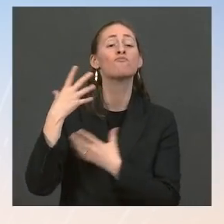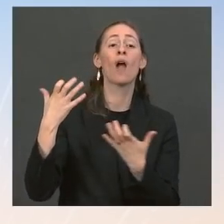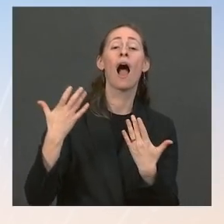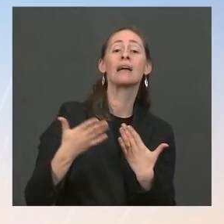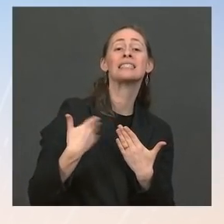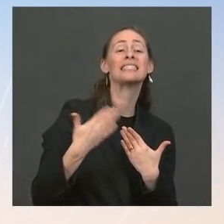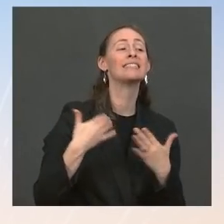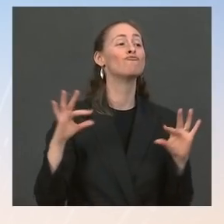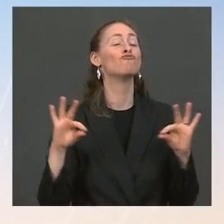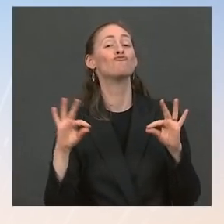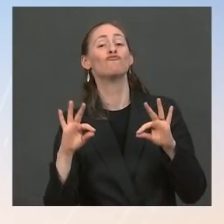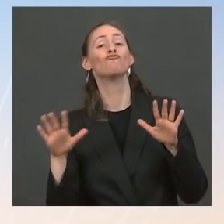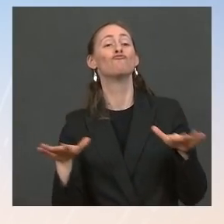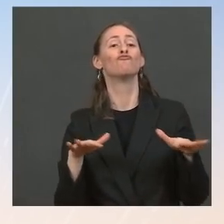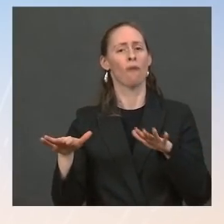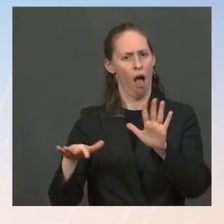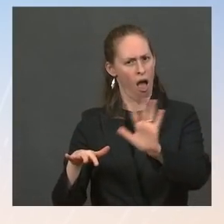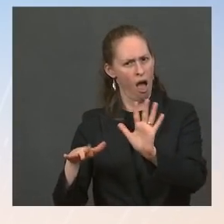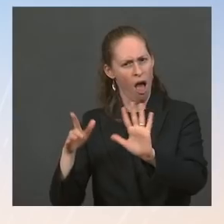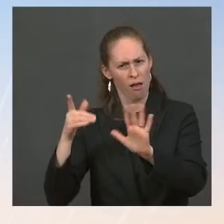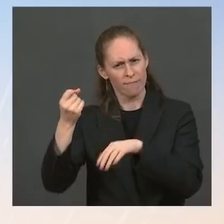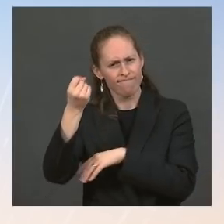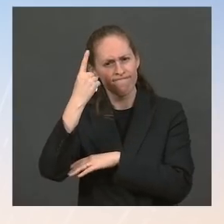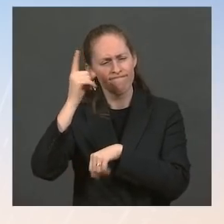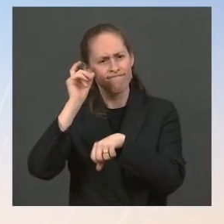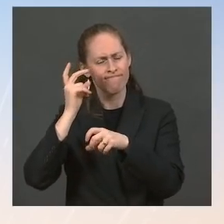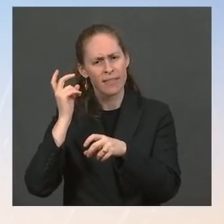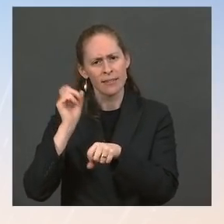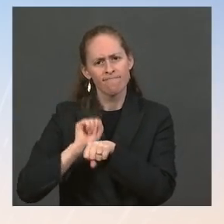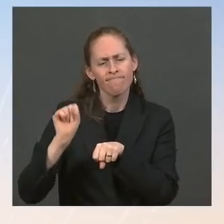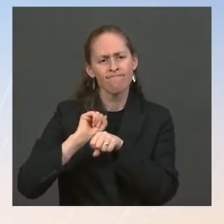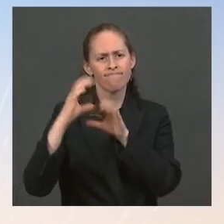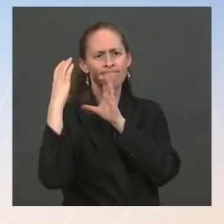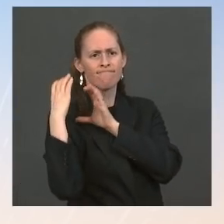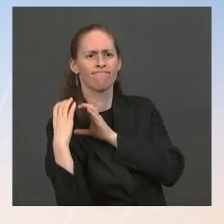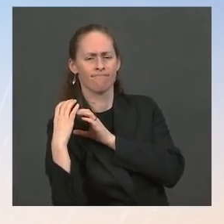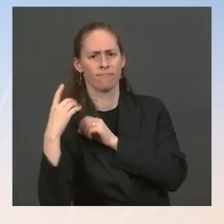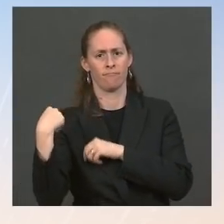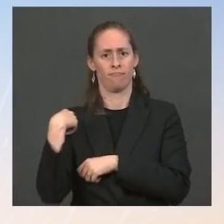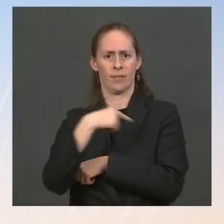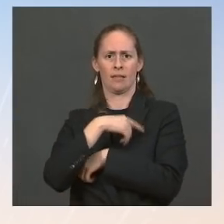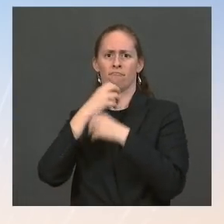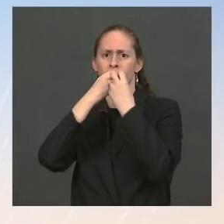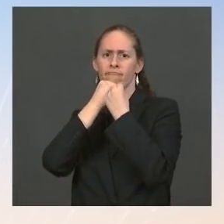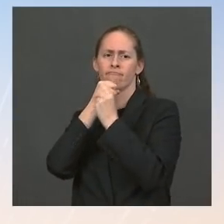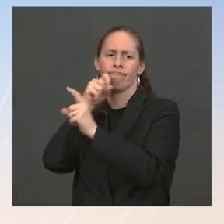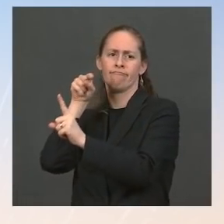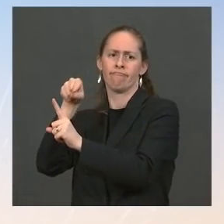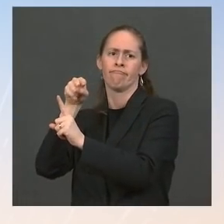and that she's somebody that is a valuable member of the team. And he expects to also -- you can all expect to be out there,